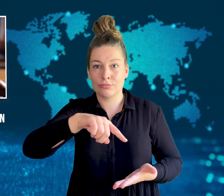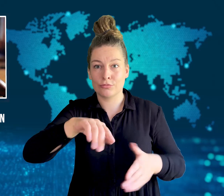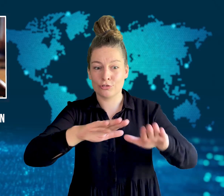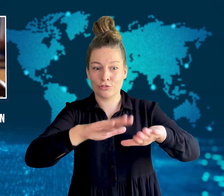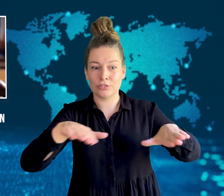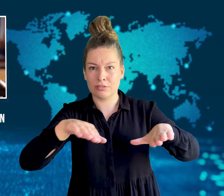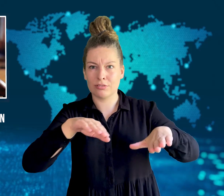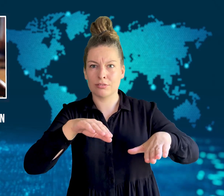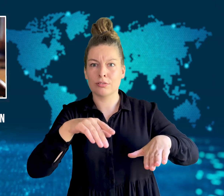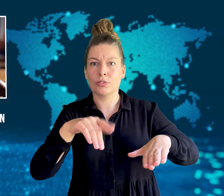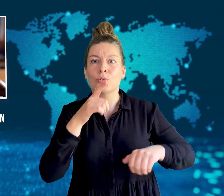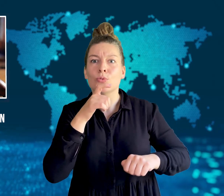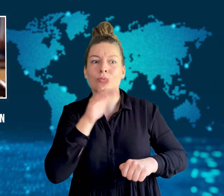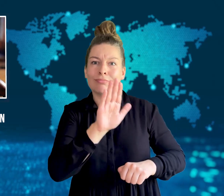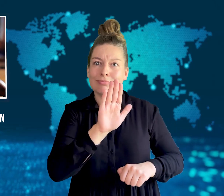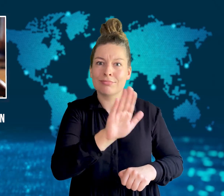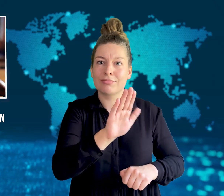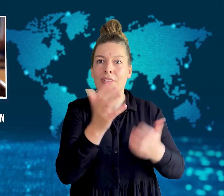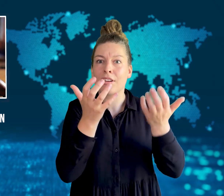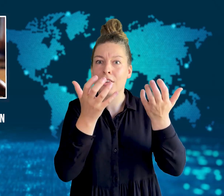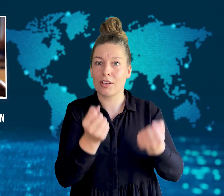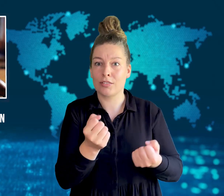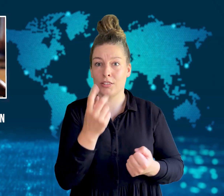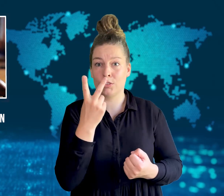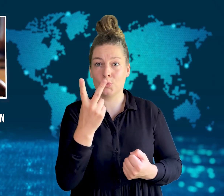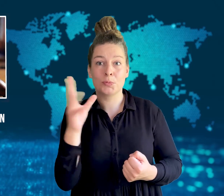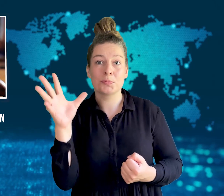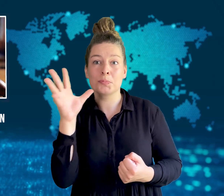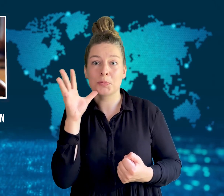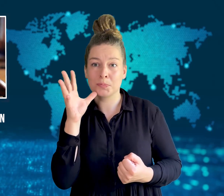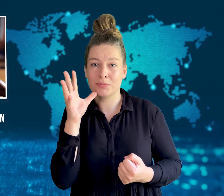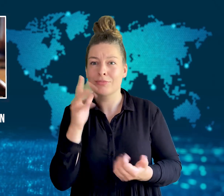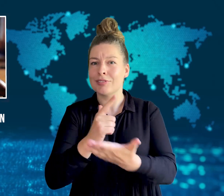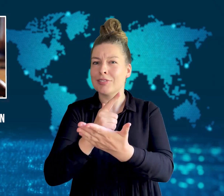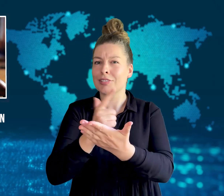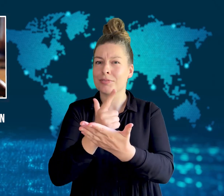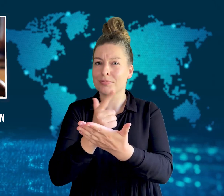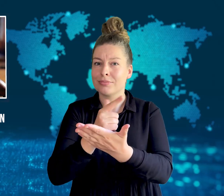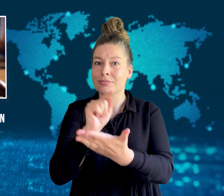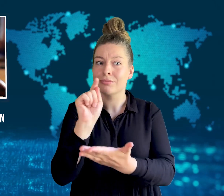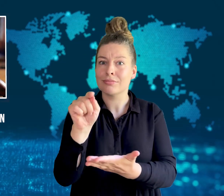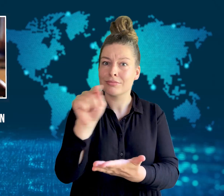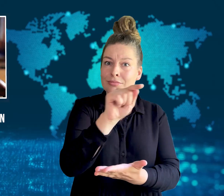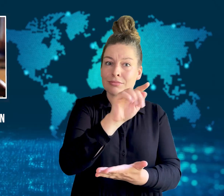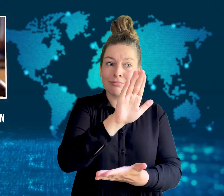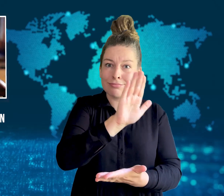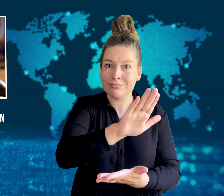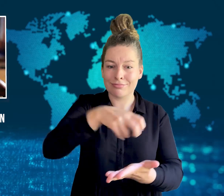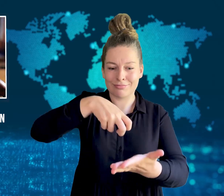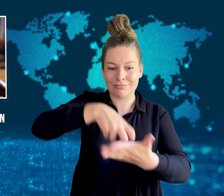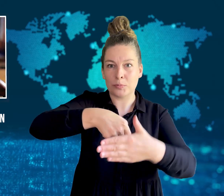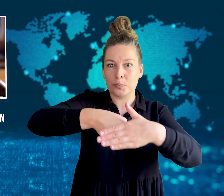birth certificates for children who were born to lesbian couples.